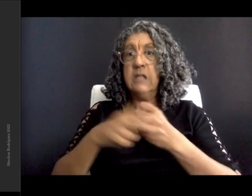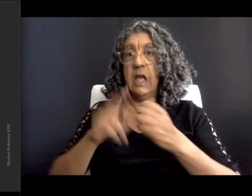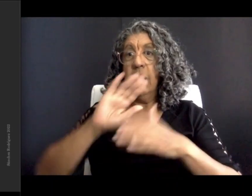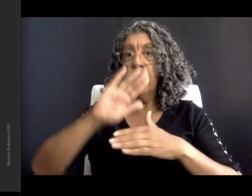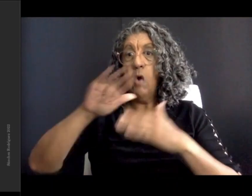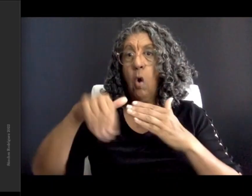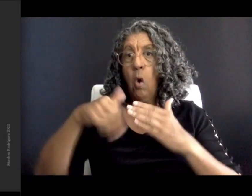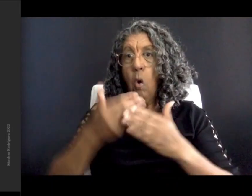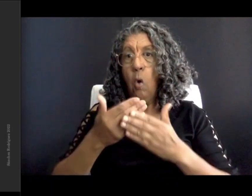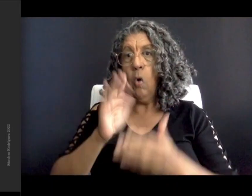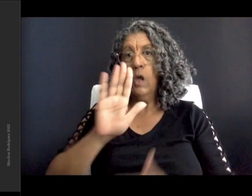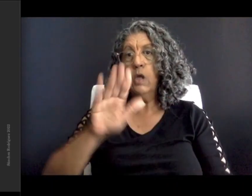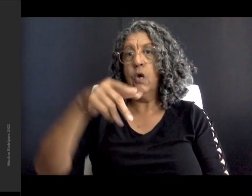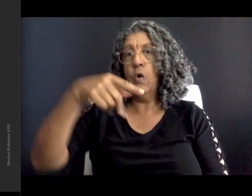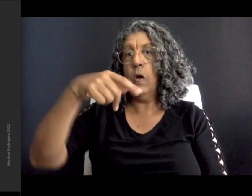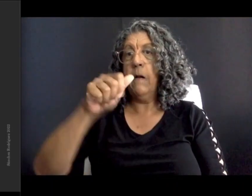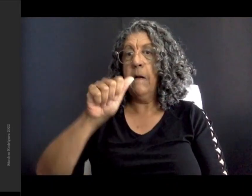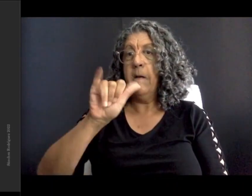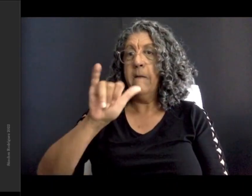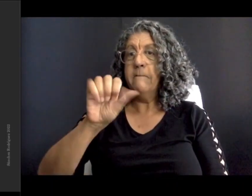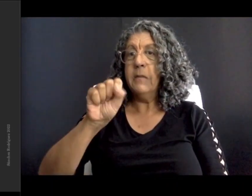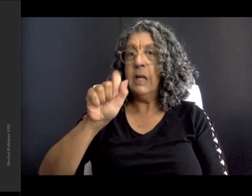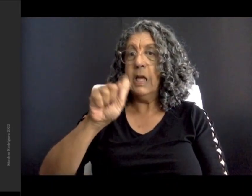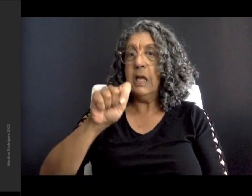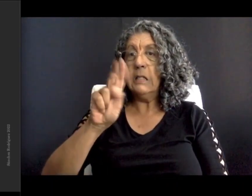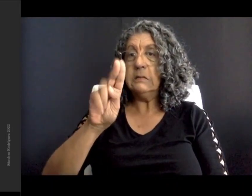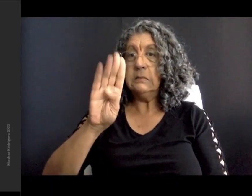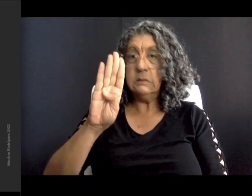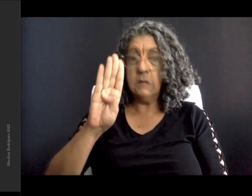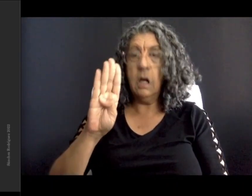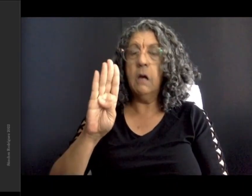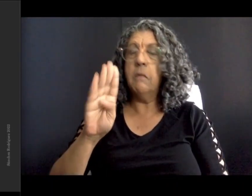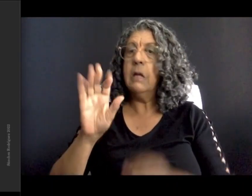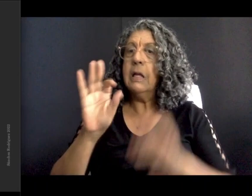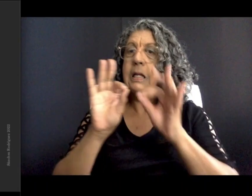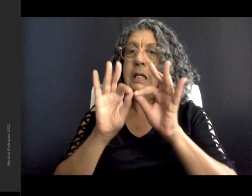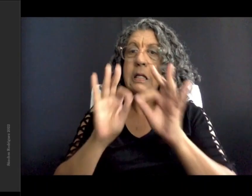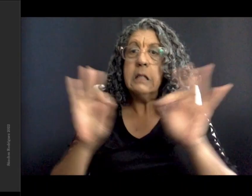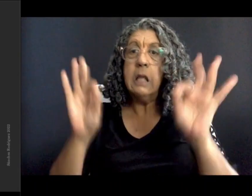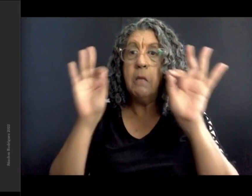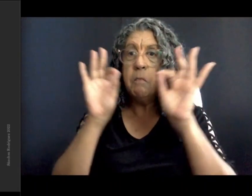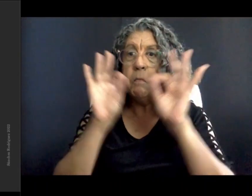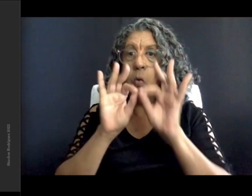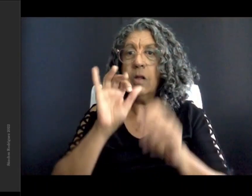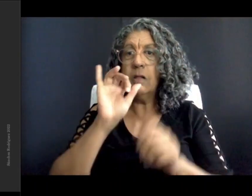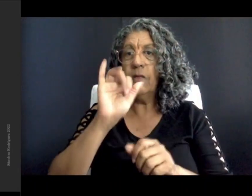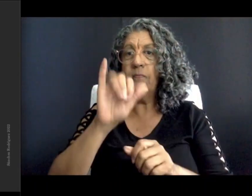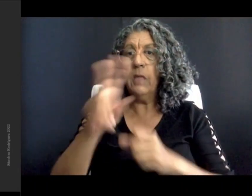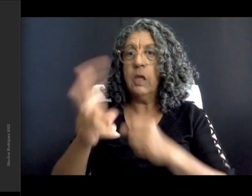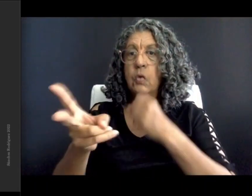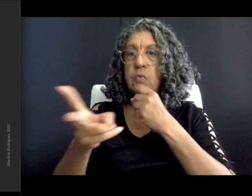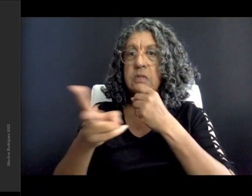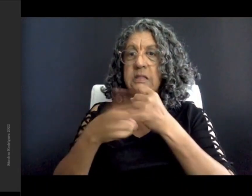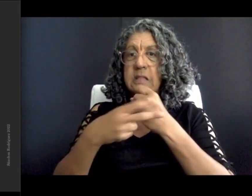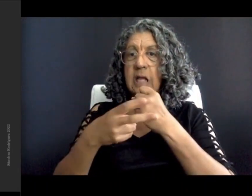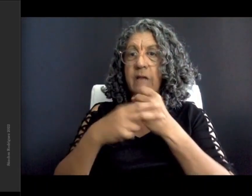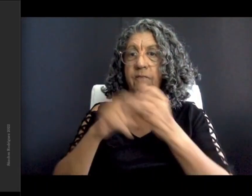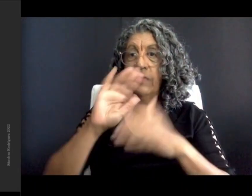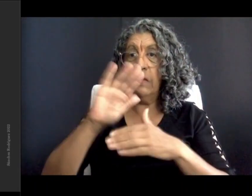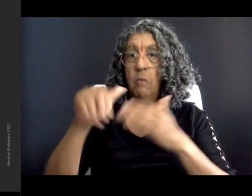Also, you need to save all your pay stubs. It's important you save them all.